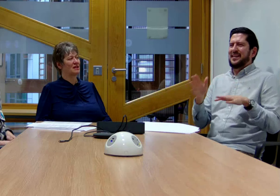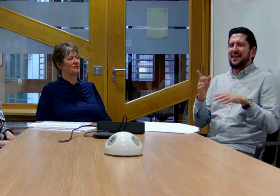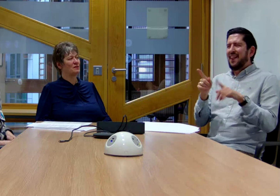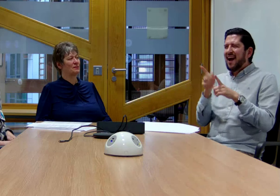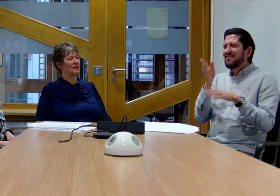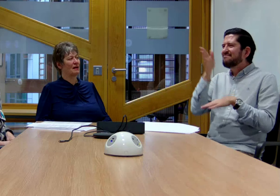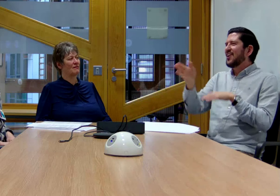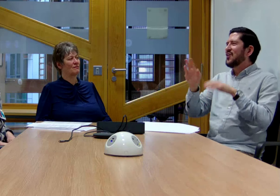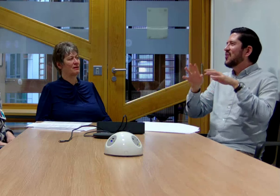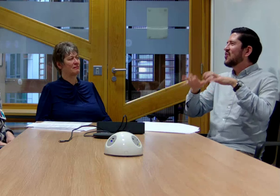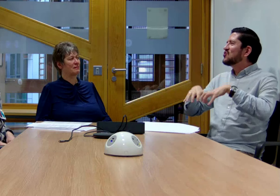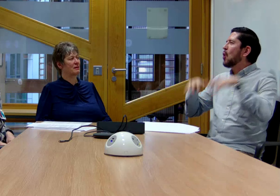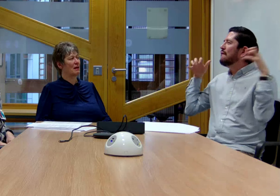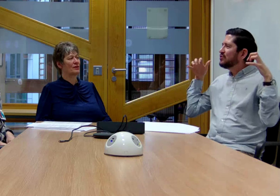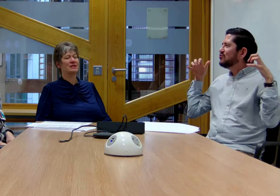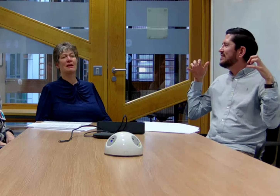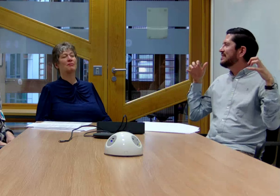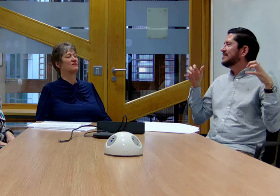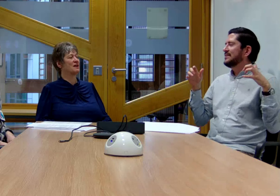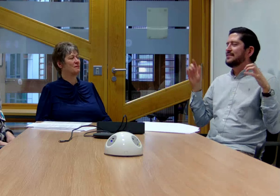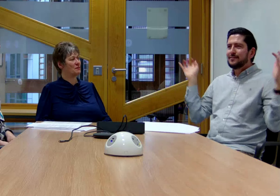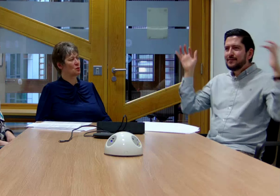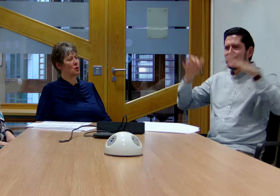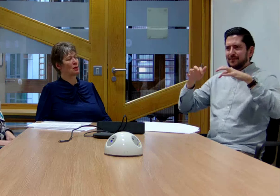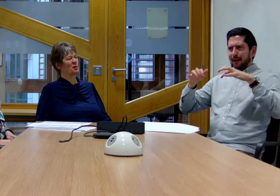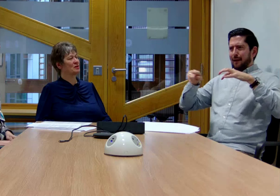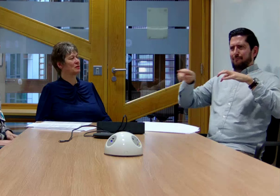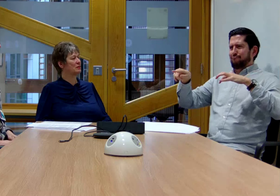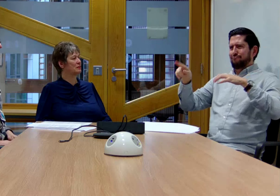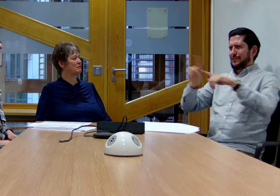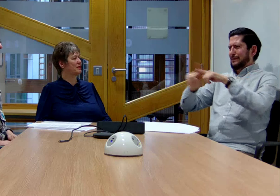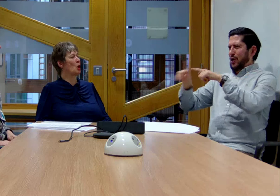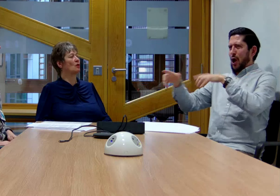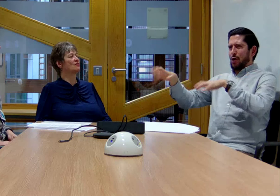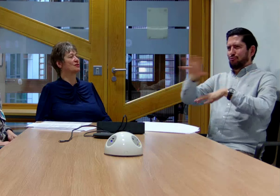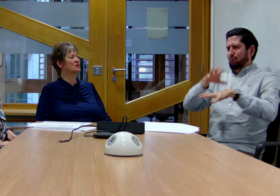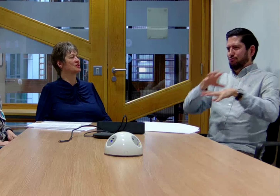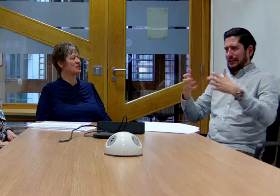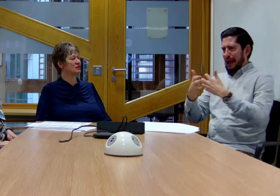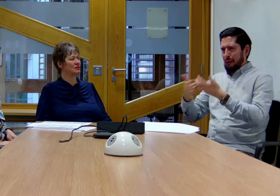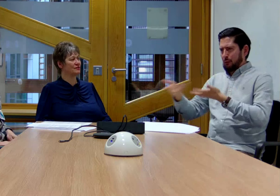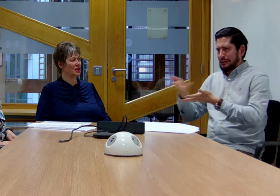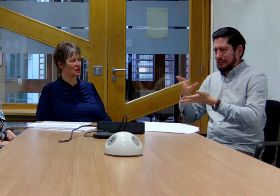In order to solve that problem, deaf people have been, for example, if deaf people going